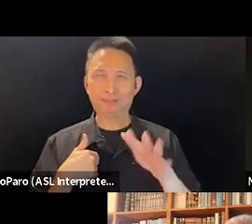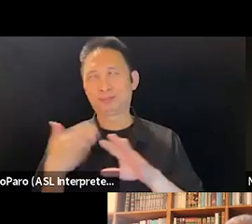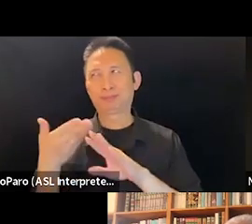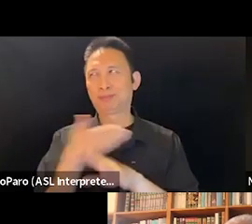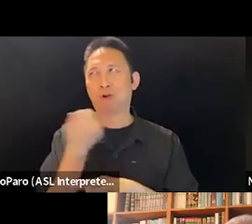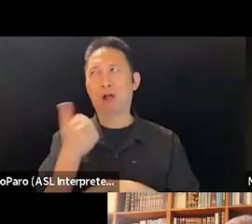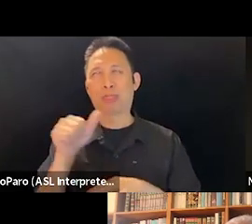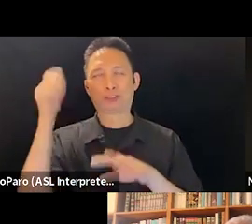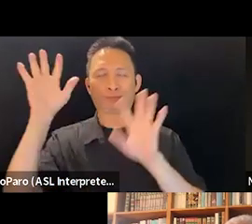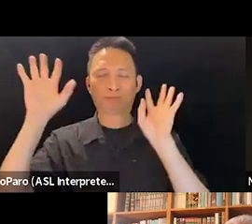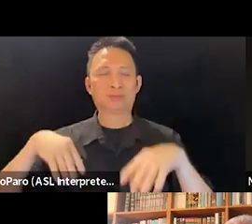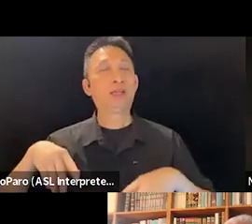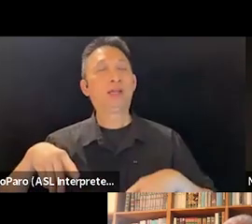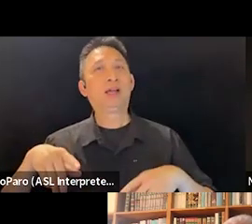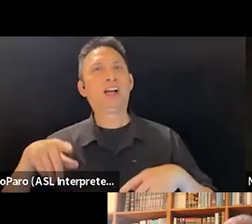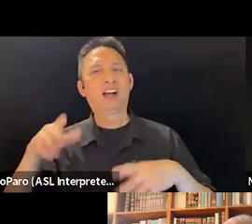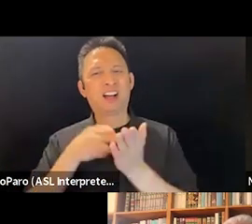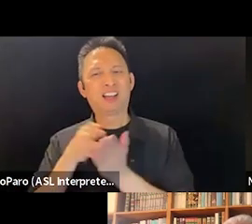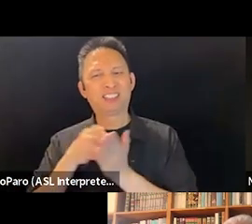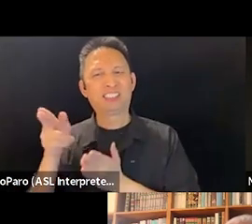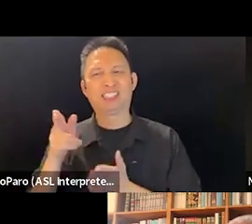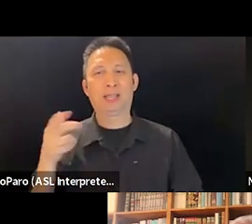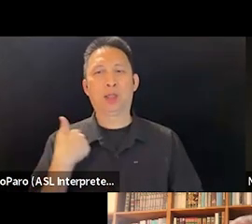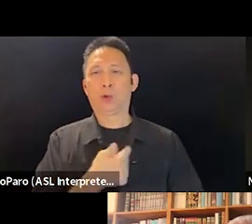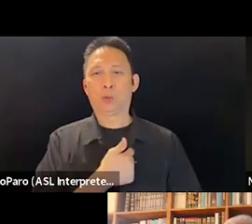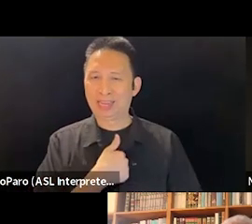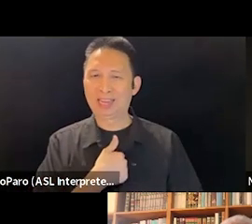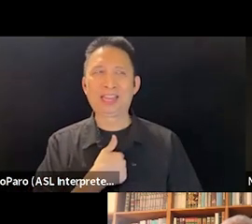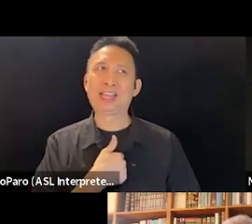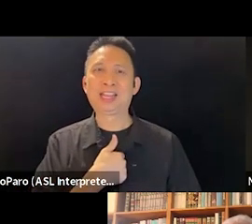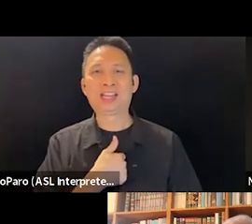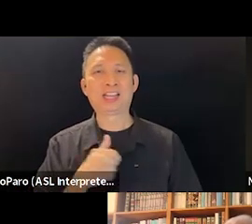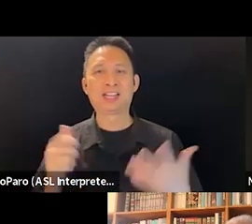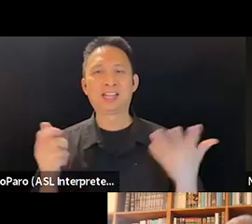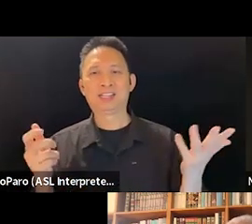that we are noggin behind the filmmakers do that, we don't do that, no.